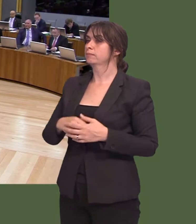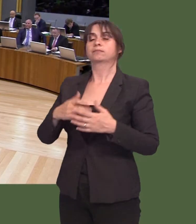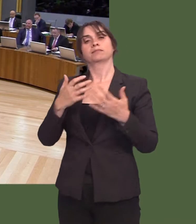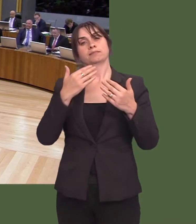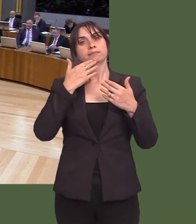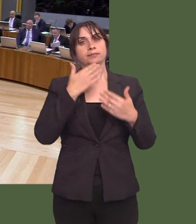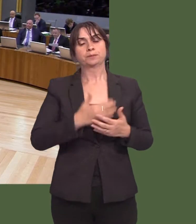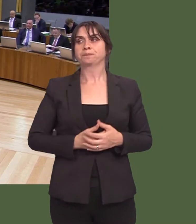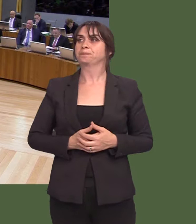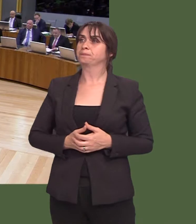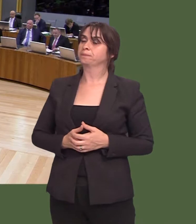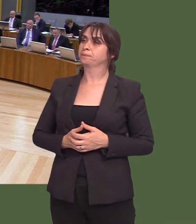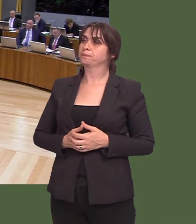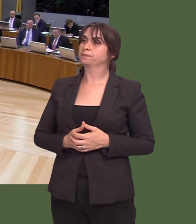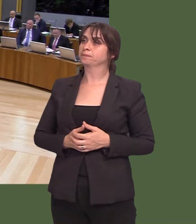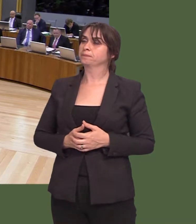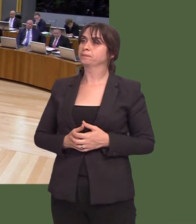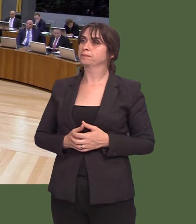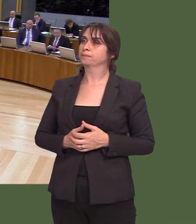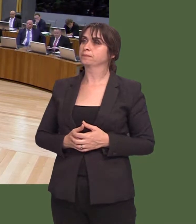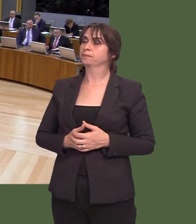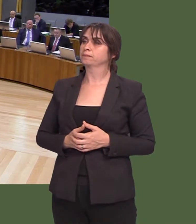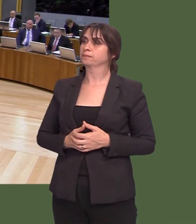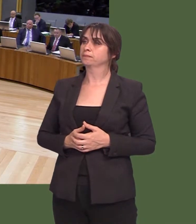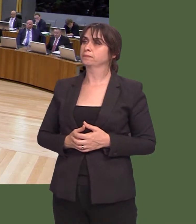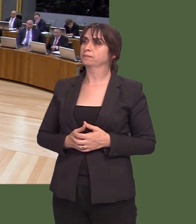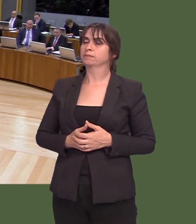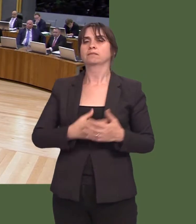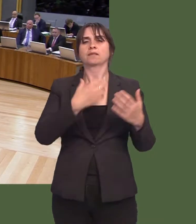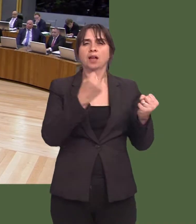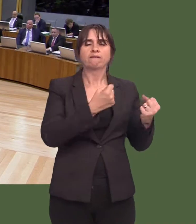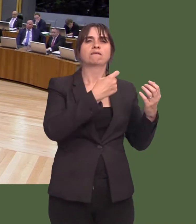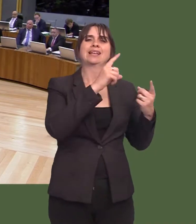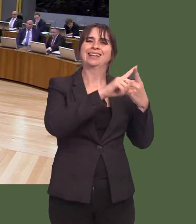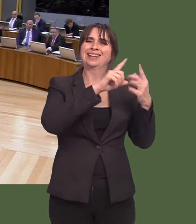Llyr Gruffydd: Rules and regulations emerging from the European Union have, of course, been